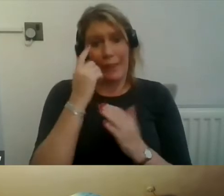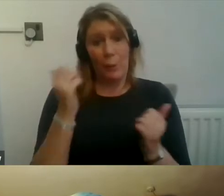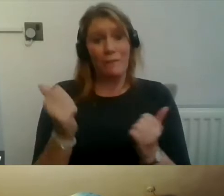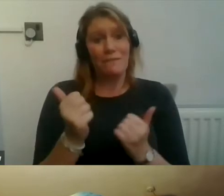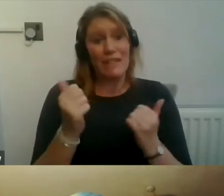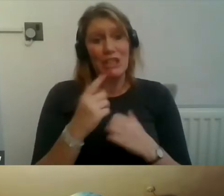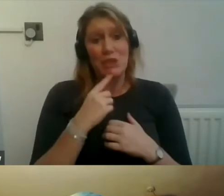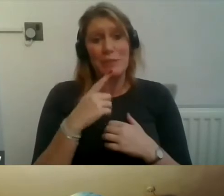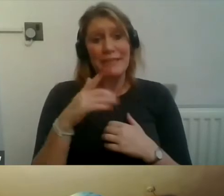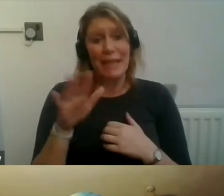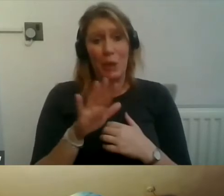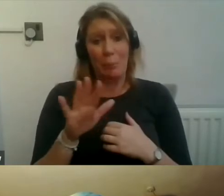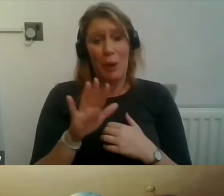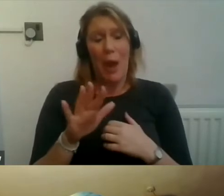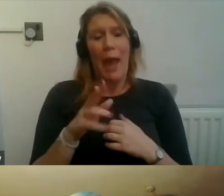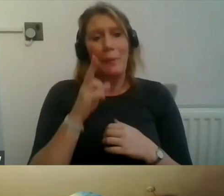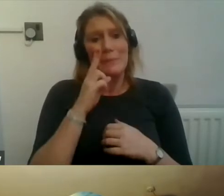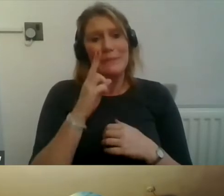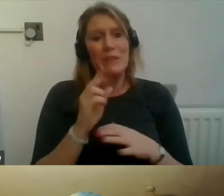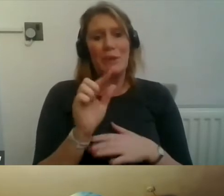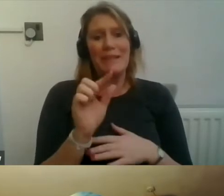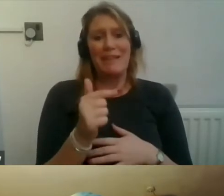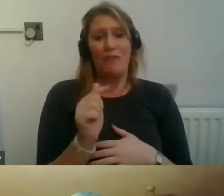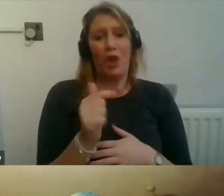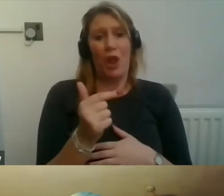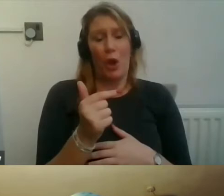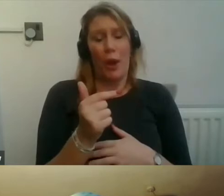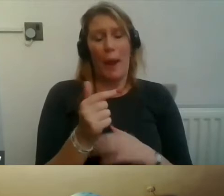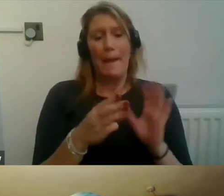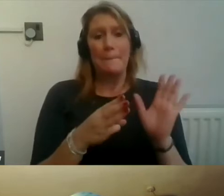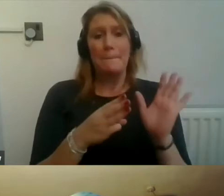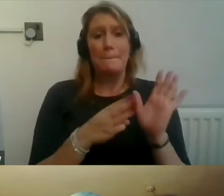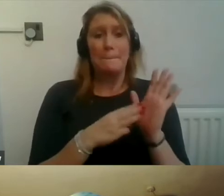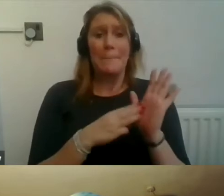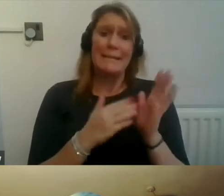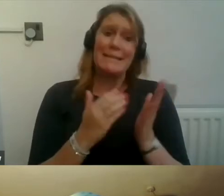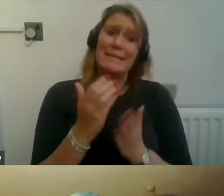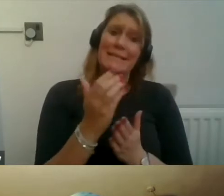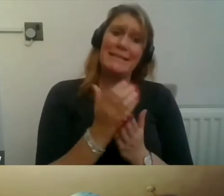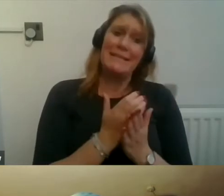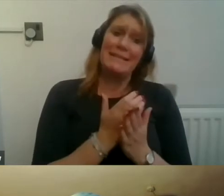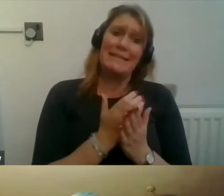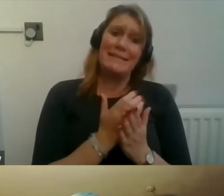for now until 7 o'clock. Mandy, stay safe, it's such a treat to see you my